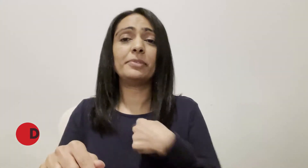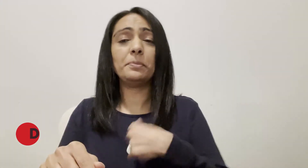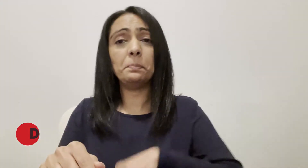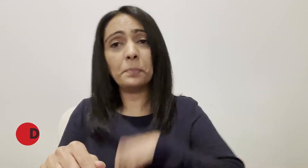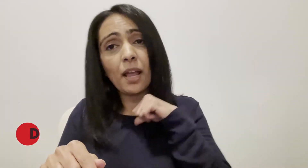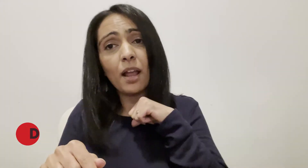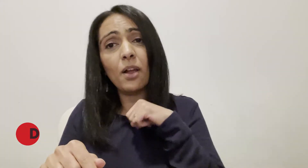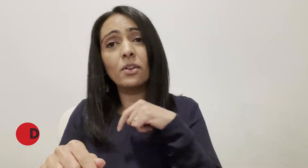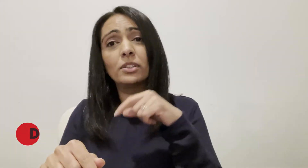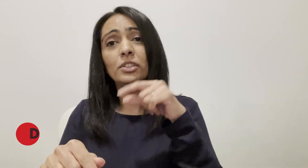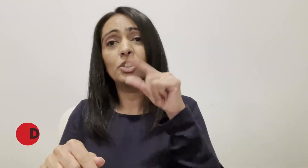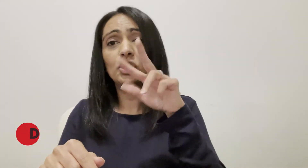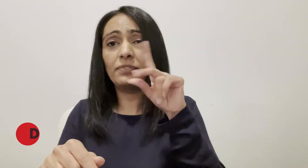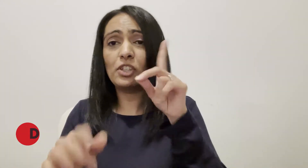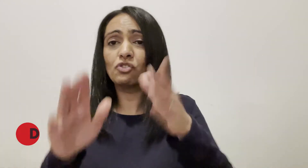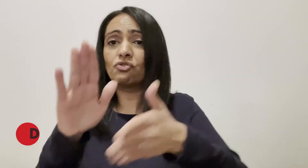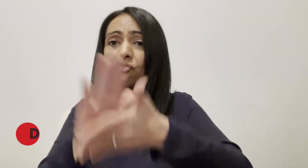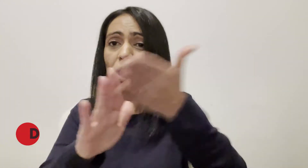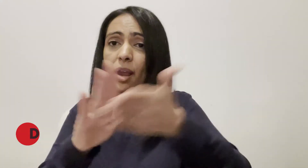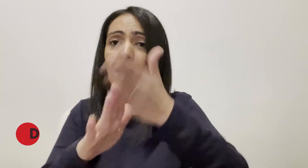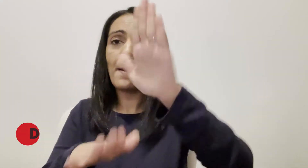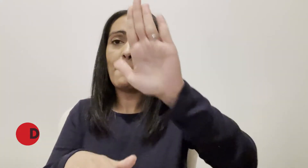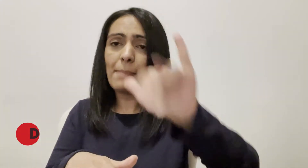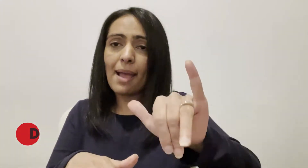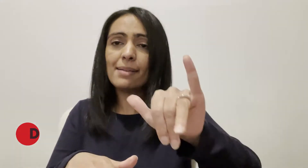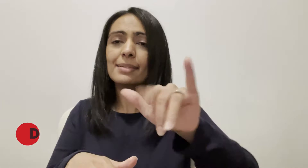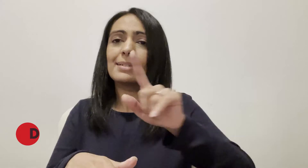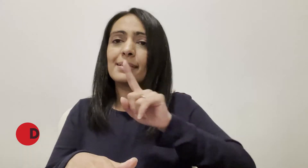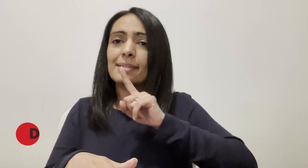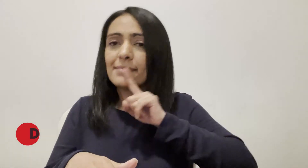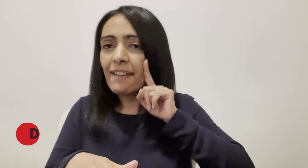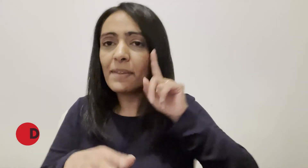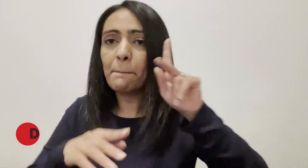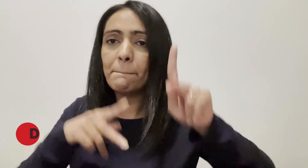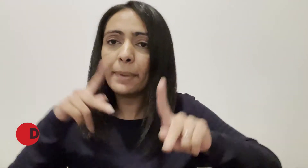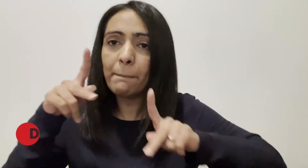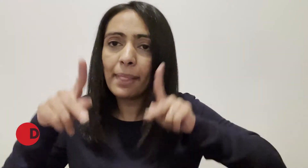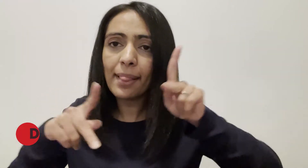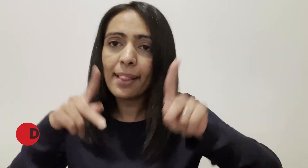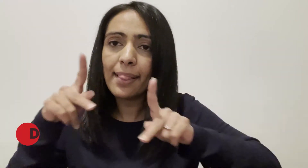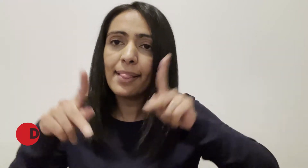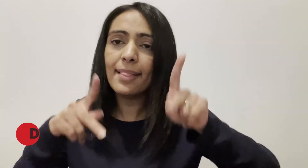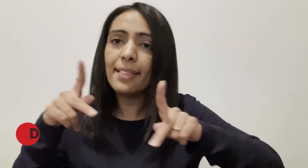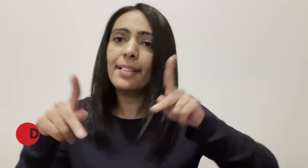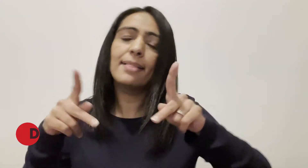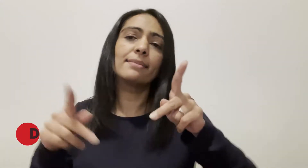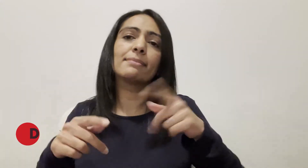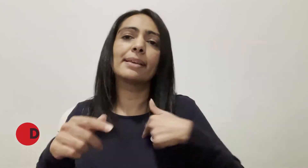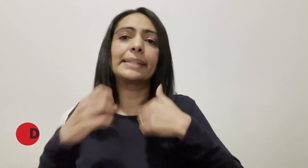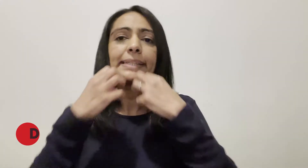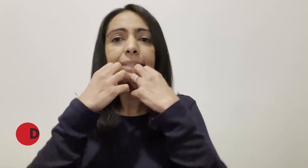I'm proud GVAD is run by Deaf people and I cherish